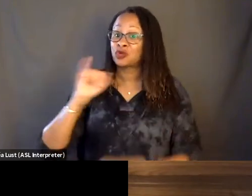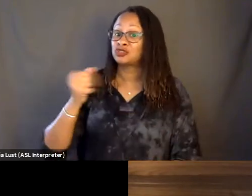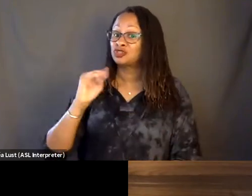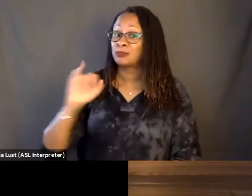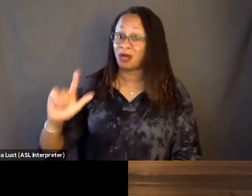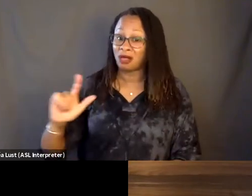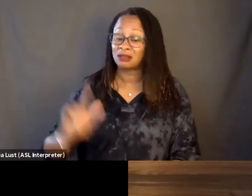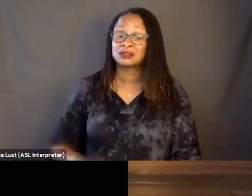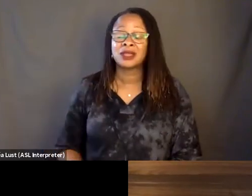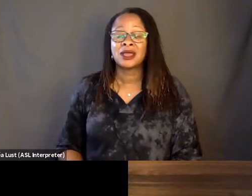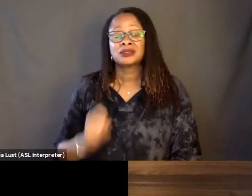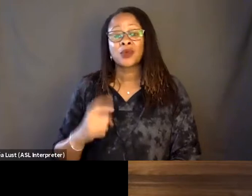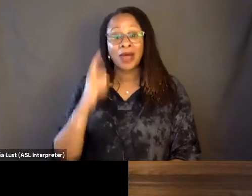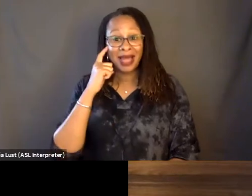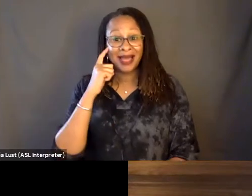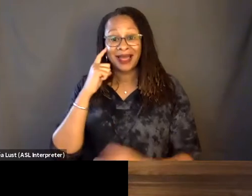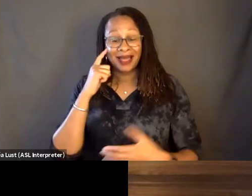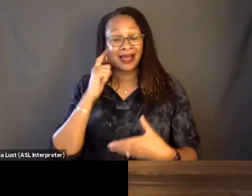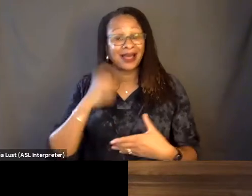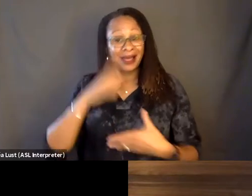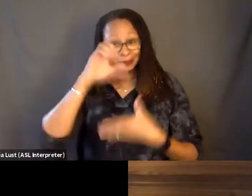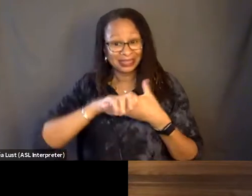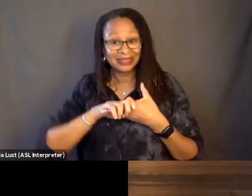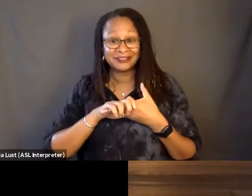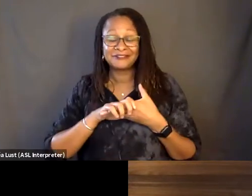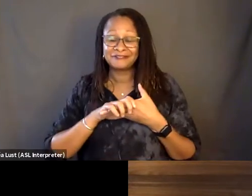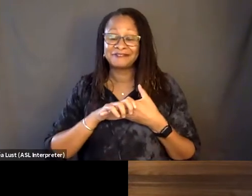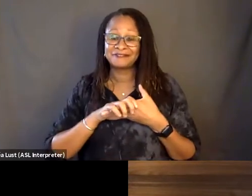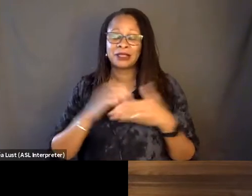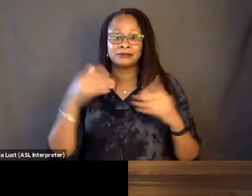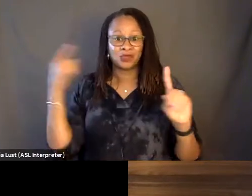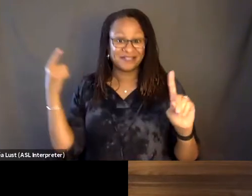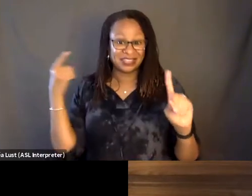So I do believe that there is an intention there.